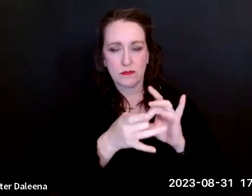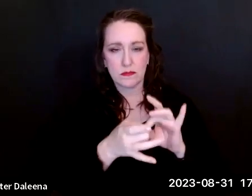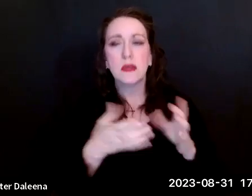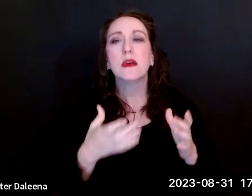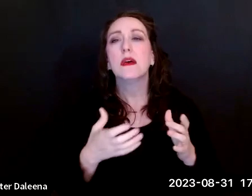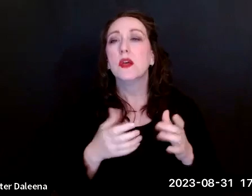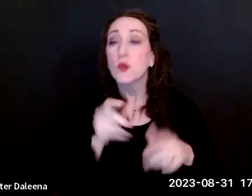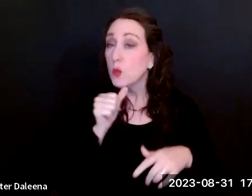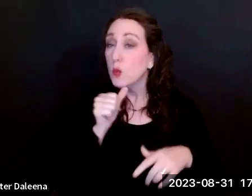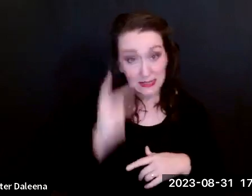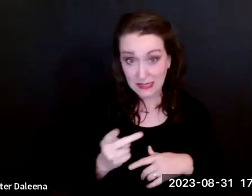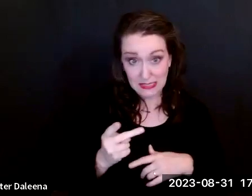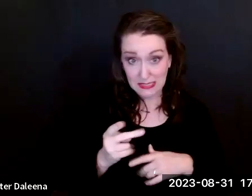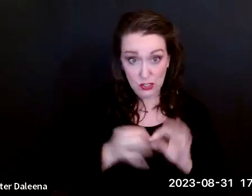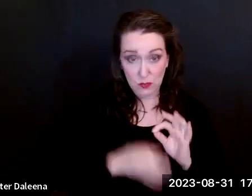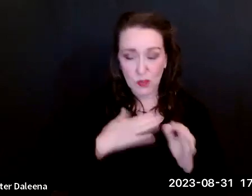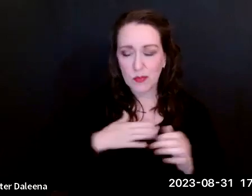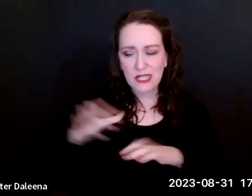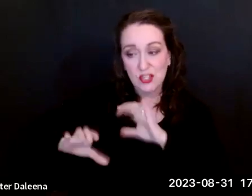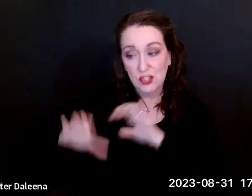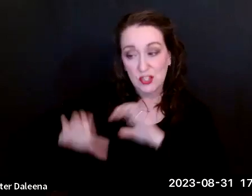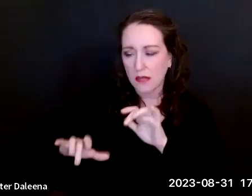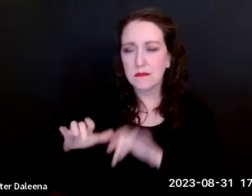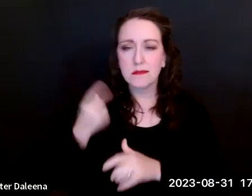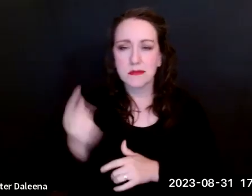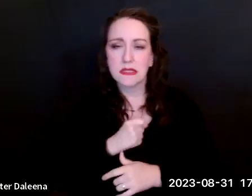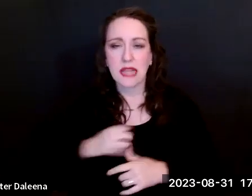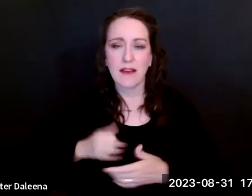our interpreters please put that in the chat and one of our staff will correct the issue